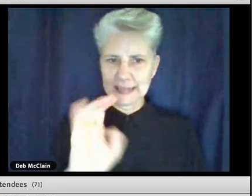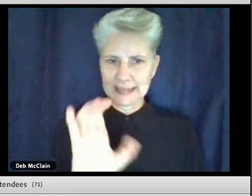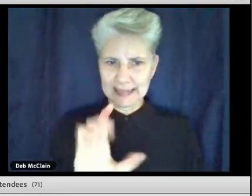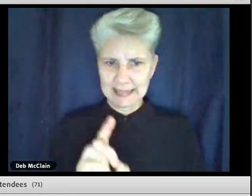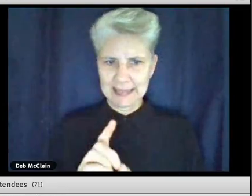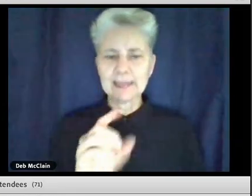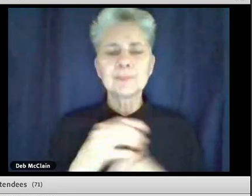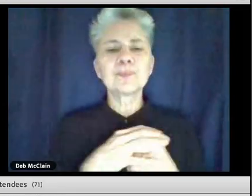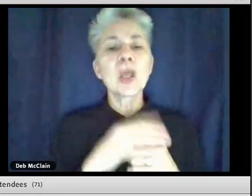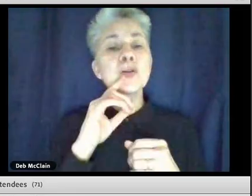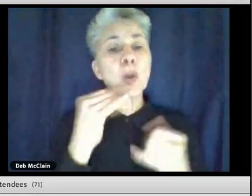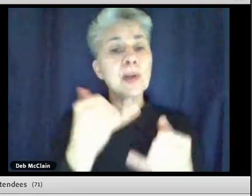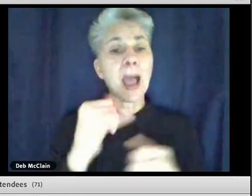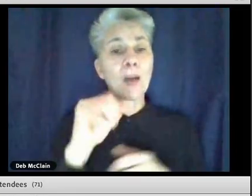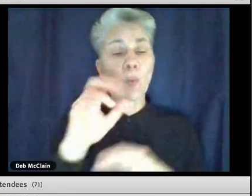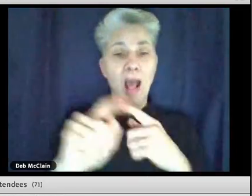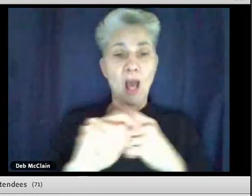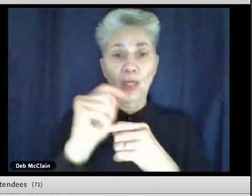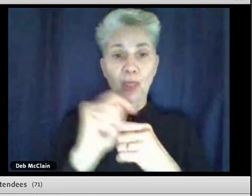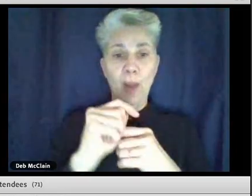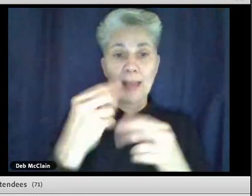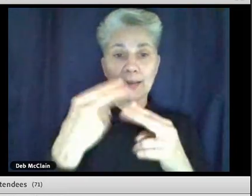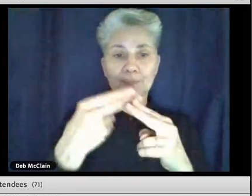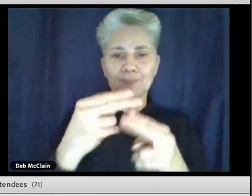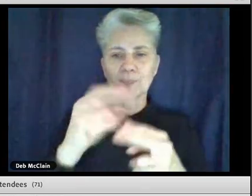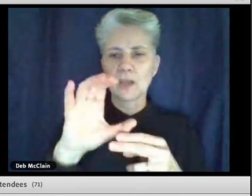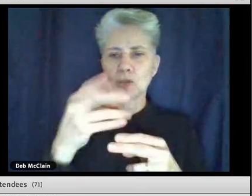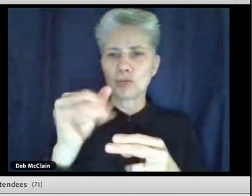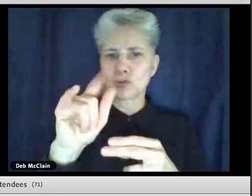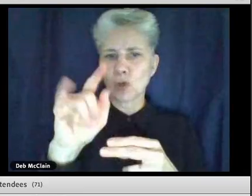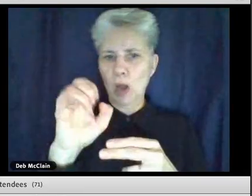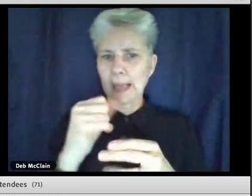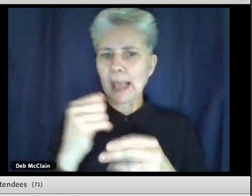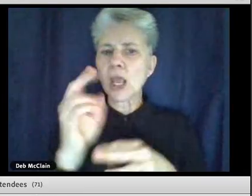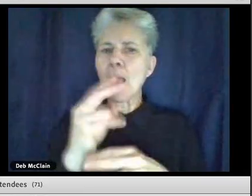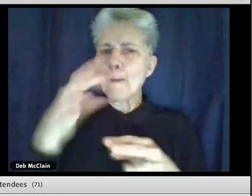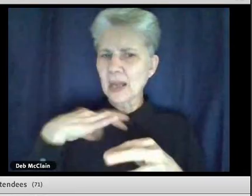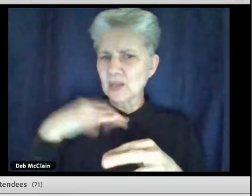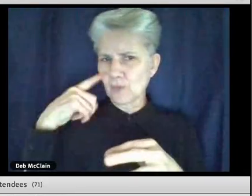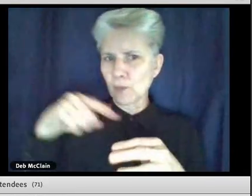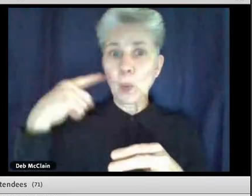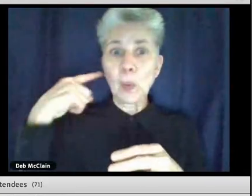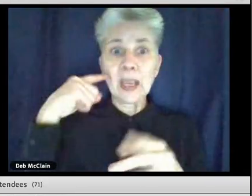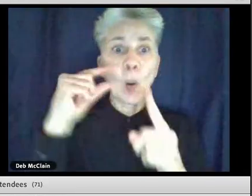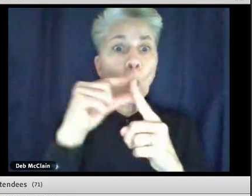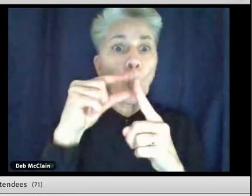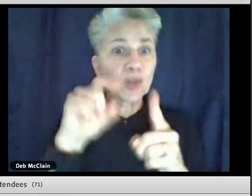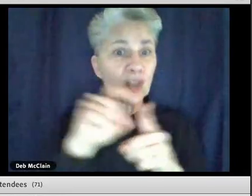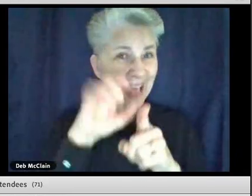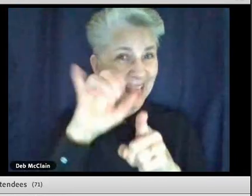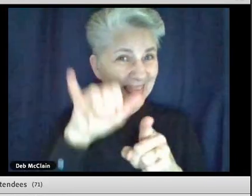and so we're currently at threat con Charlie, and so that's useful for you to know if you hear that term in the news or any of these terms in the news.